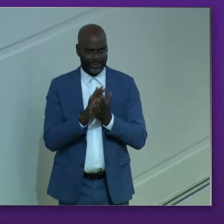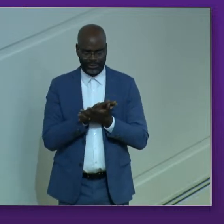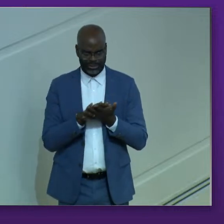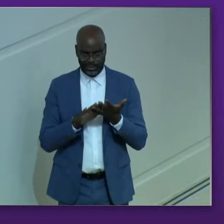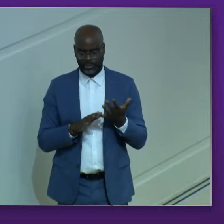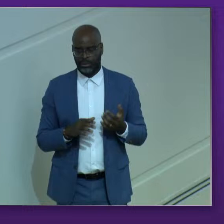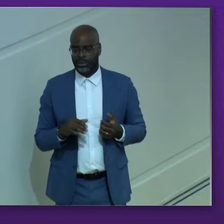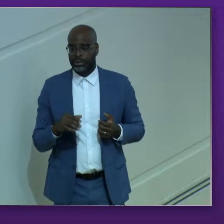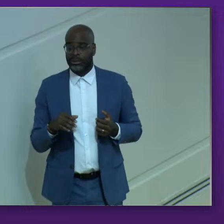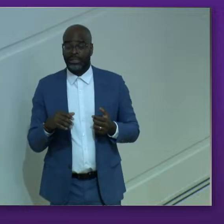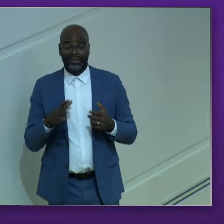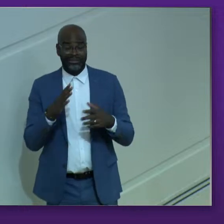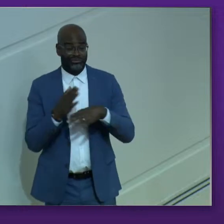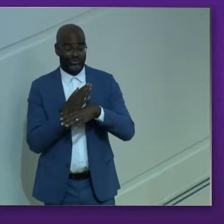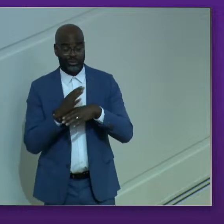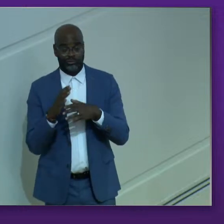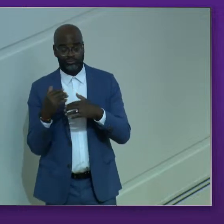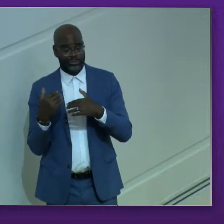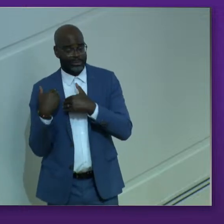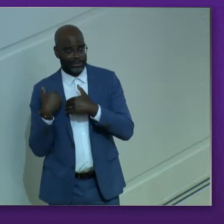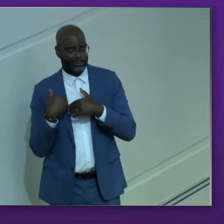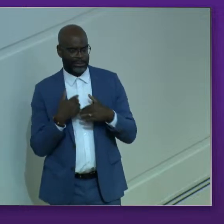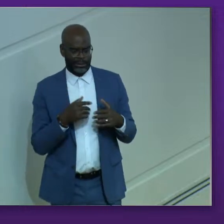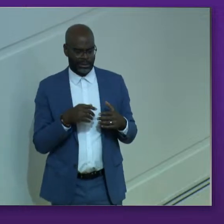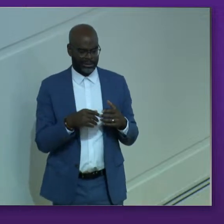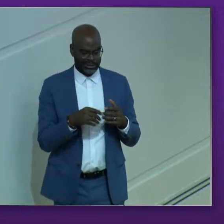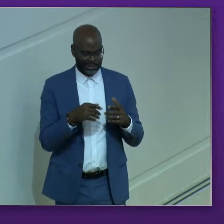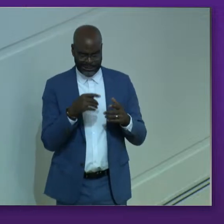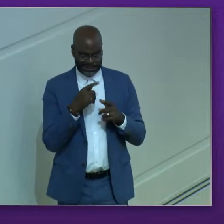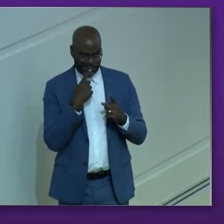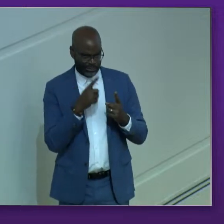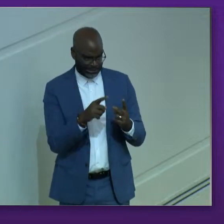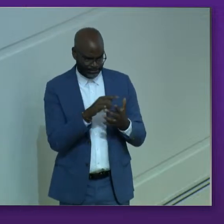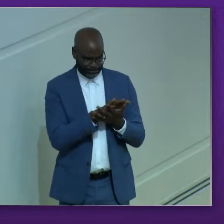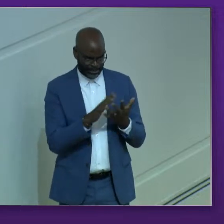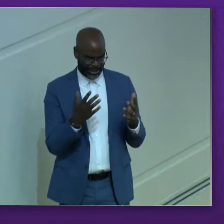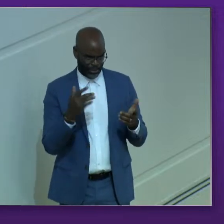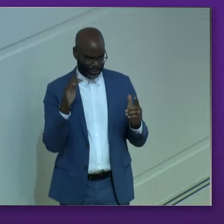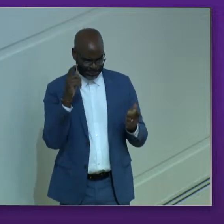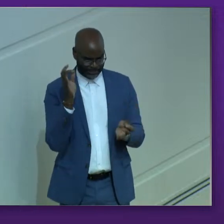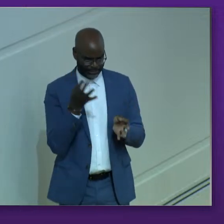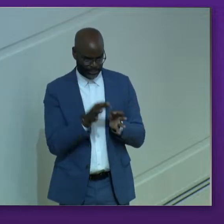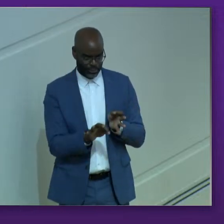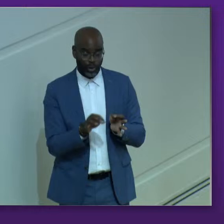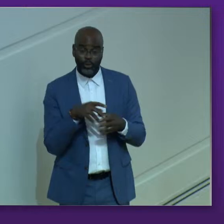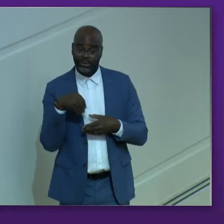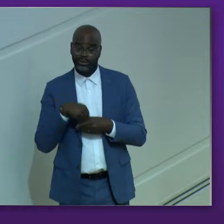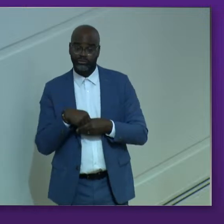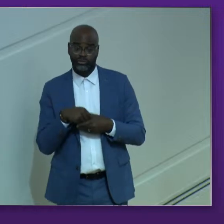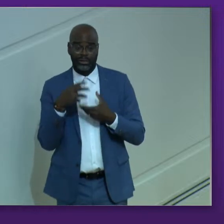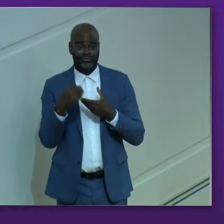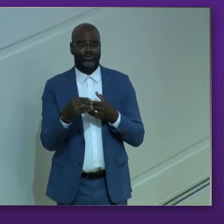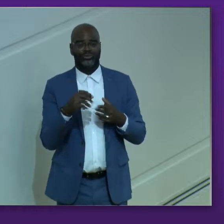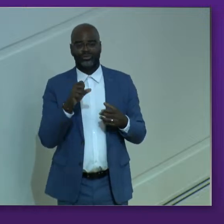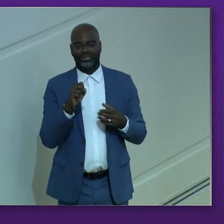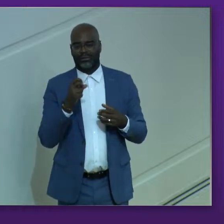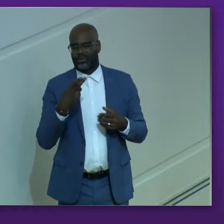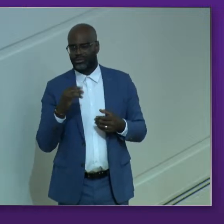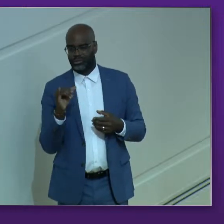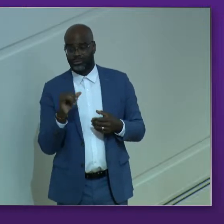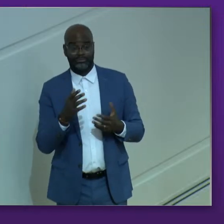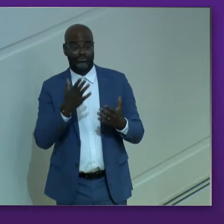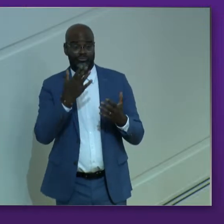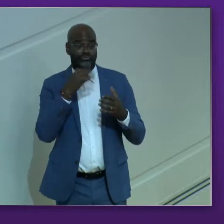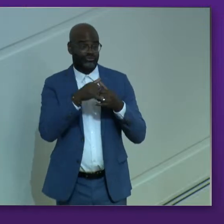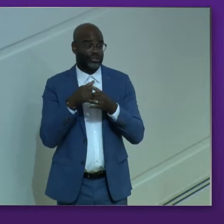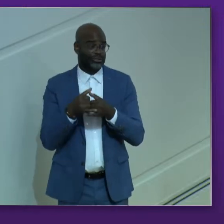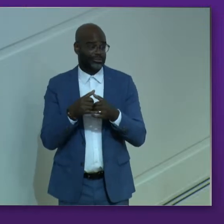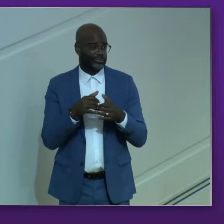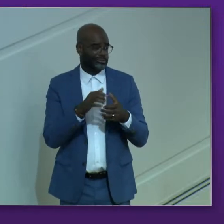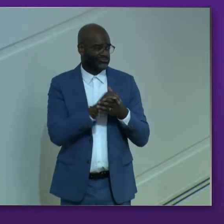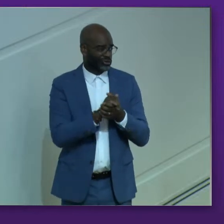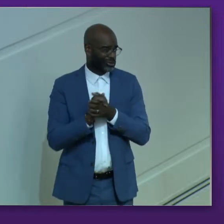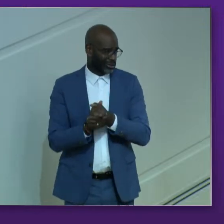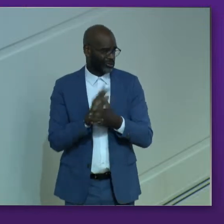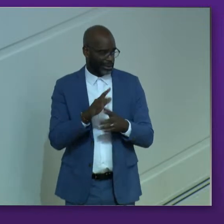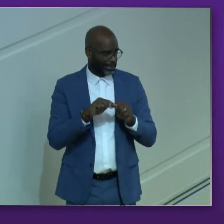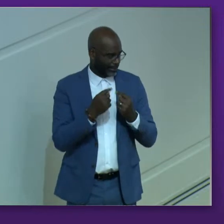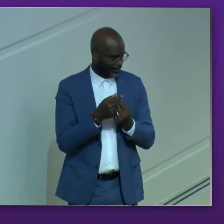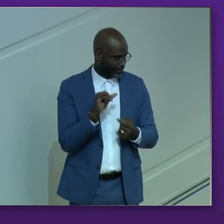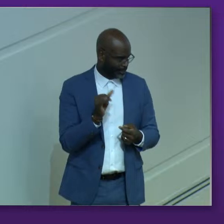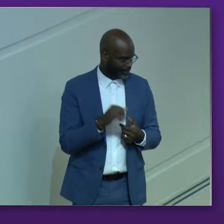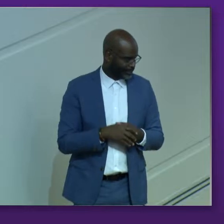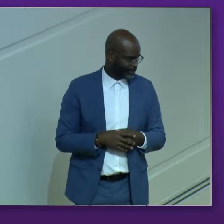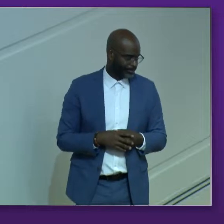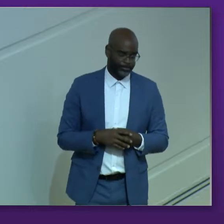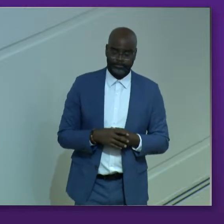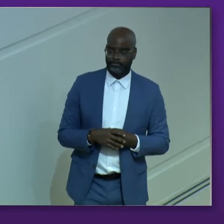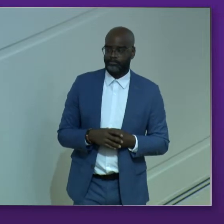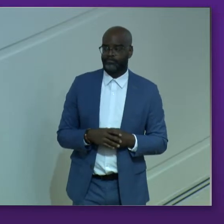COLLEAGUES TACKLE CRITICAL